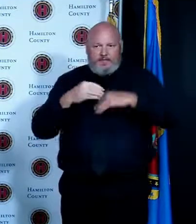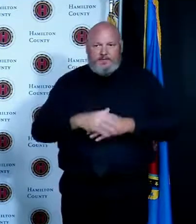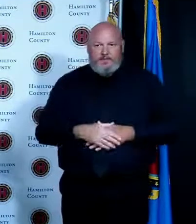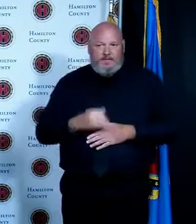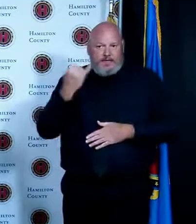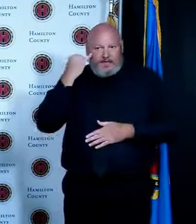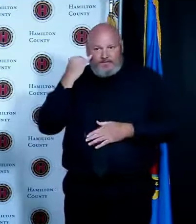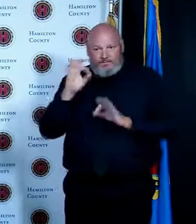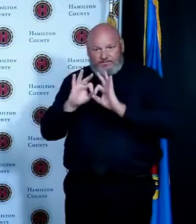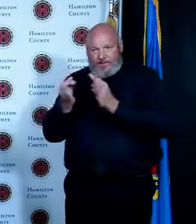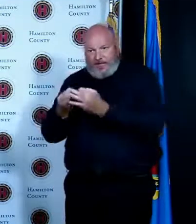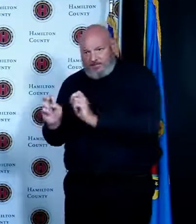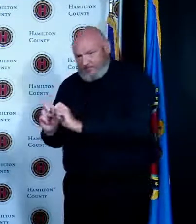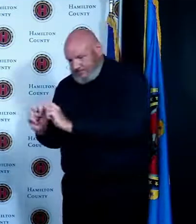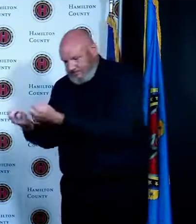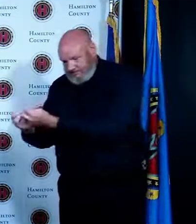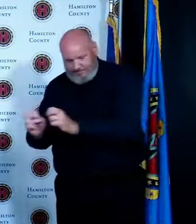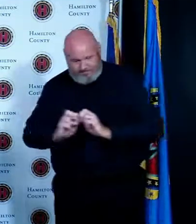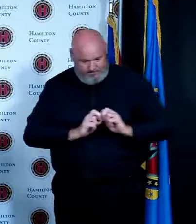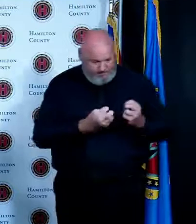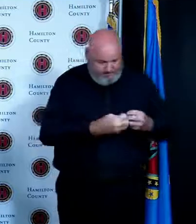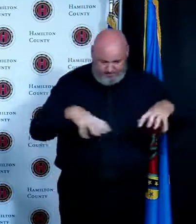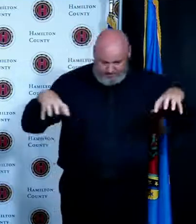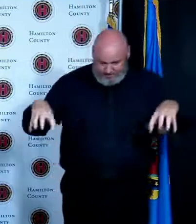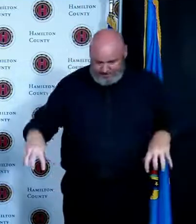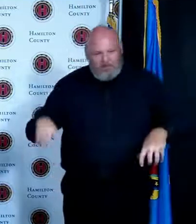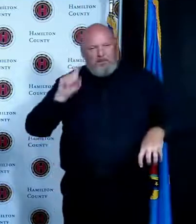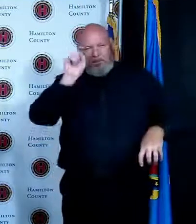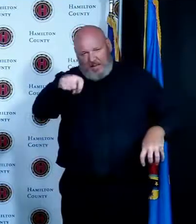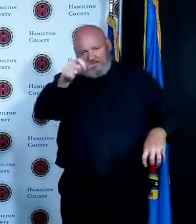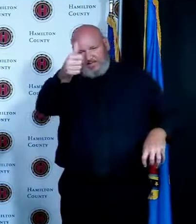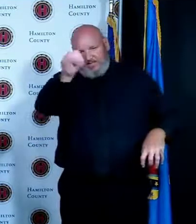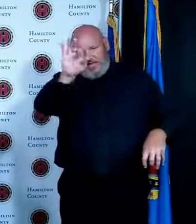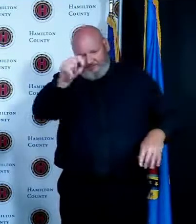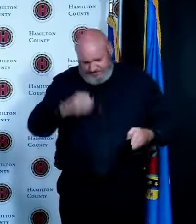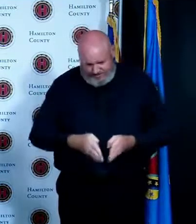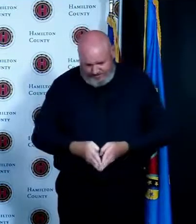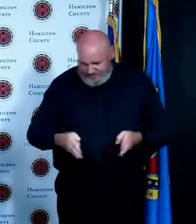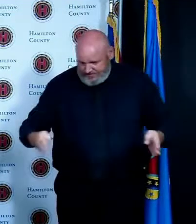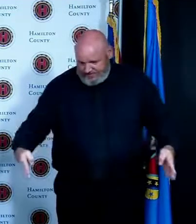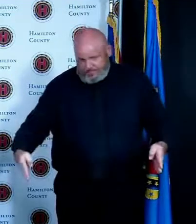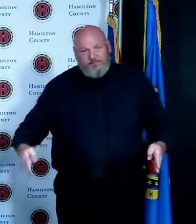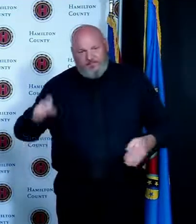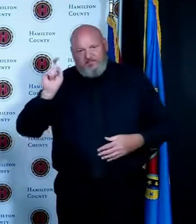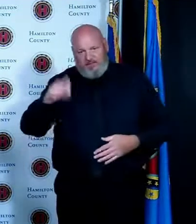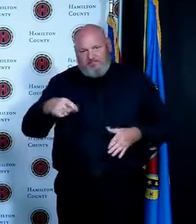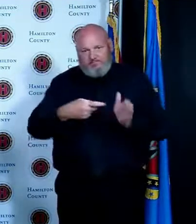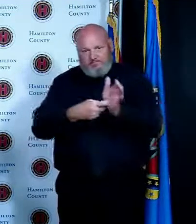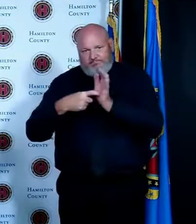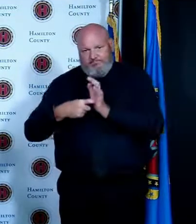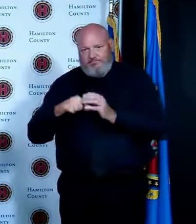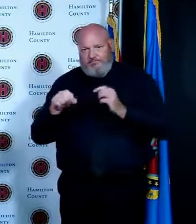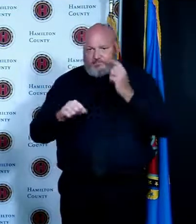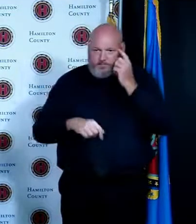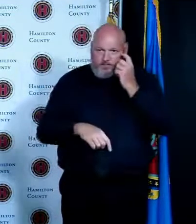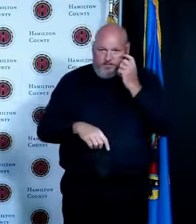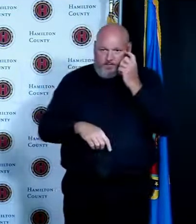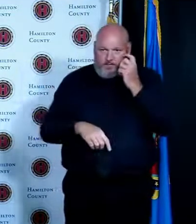the governor also shared with nursing homes nursing homes are still restricting the number of restricting visitors completely